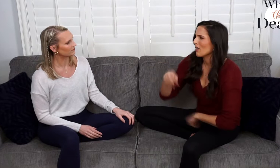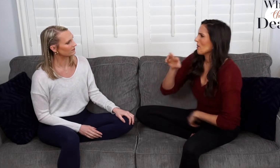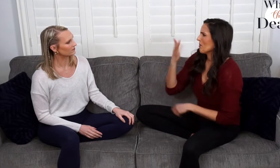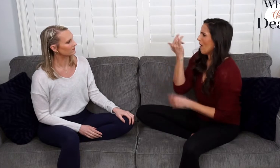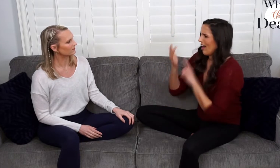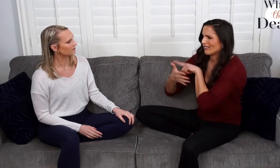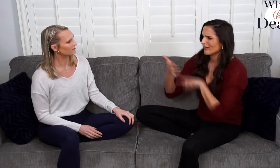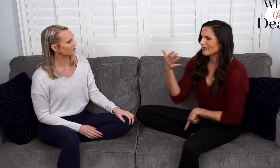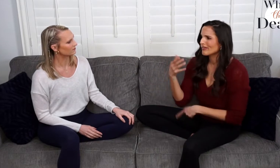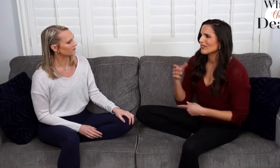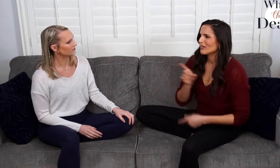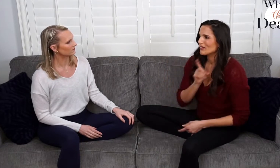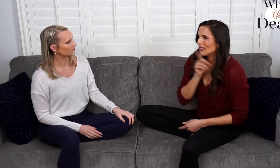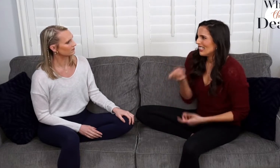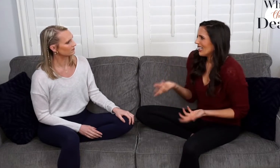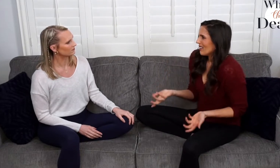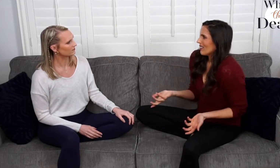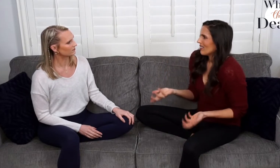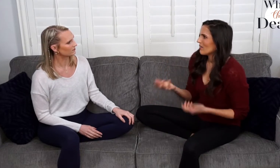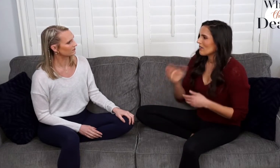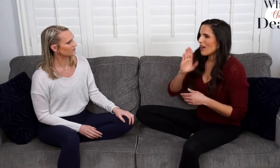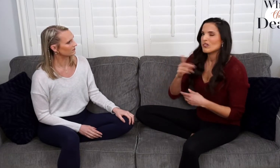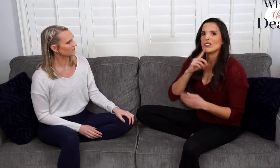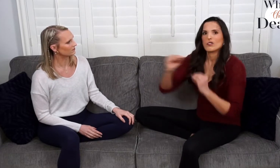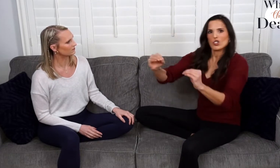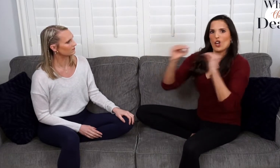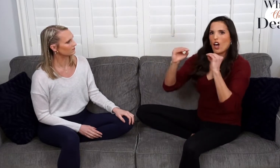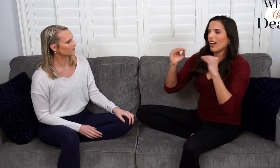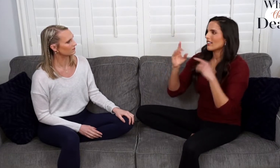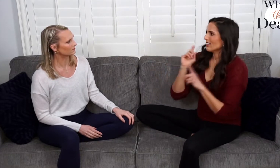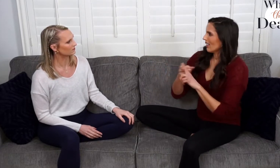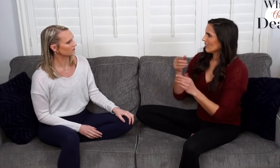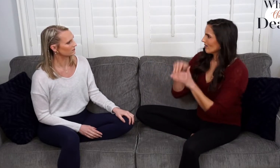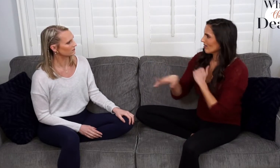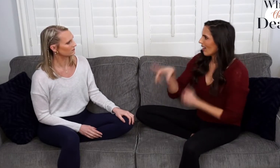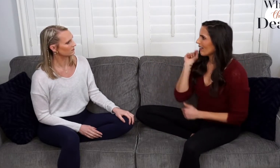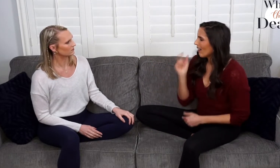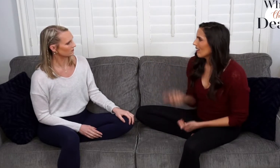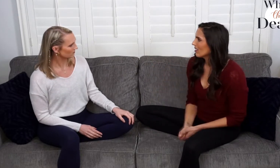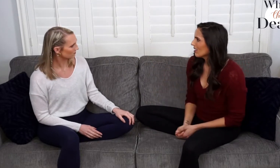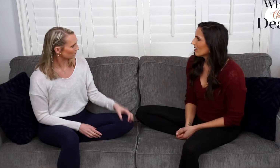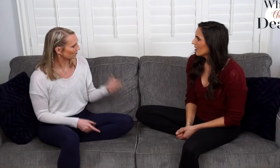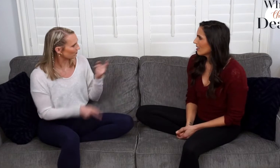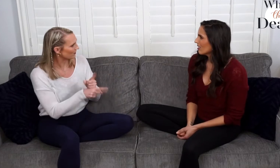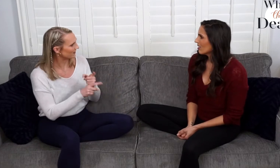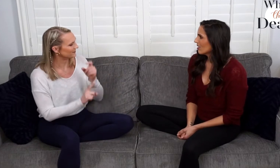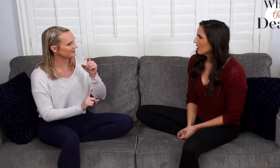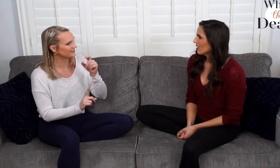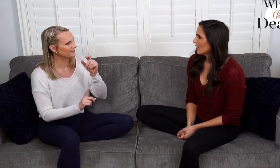from?” or “Why do you sign that sign?” And really, we were never taught the history until I went to Gallaudet.